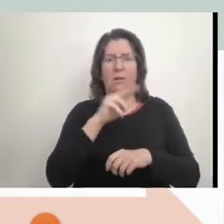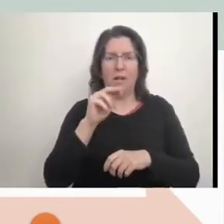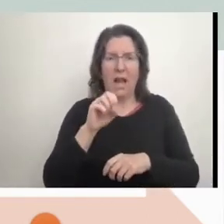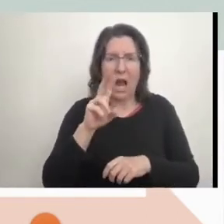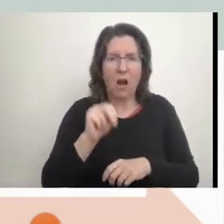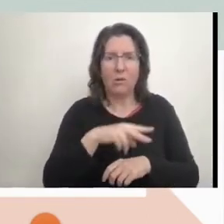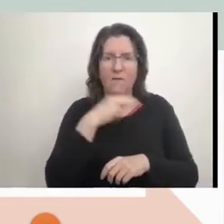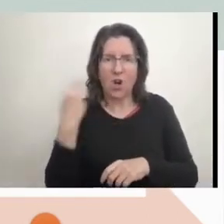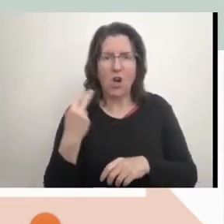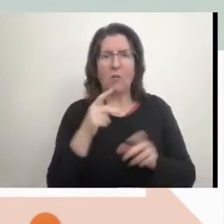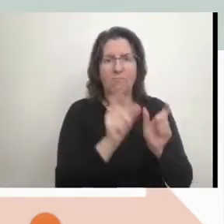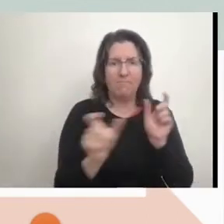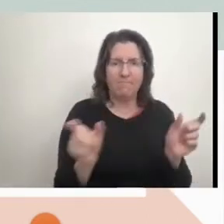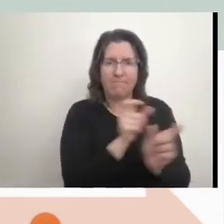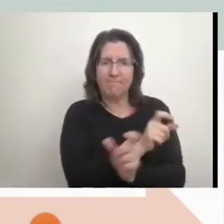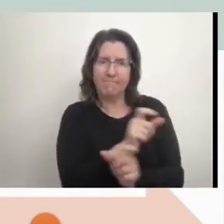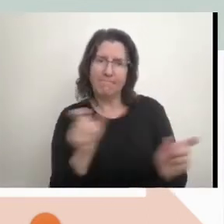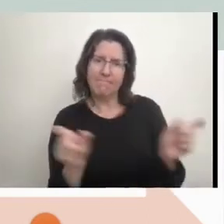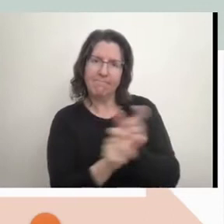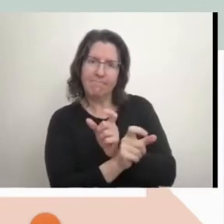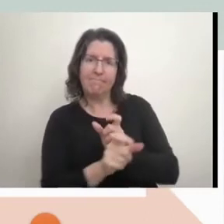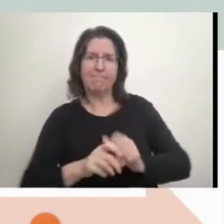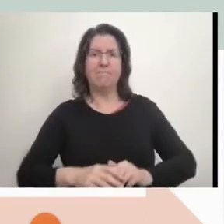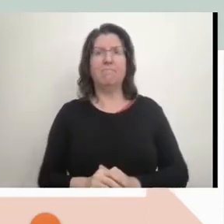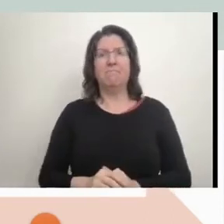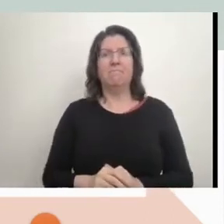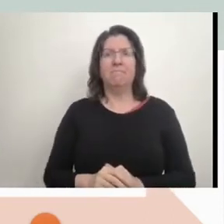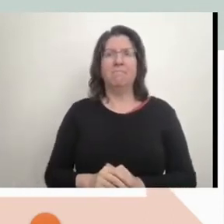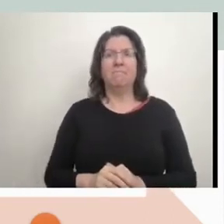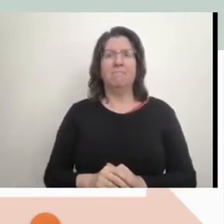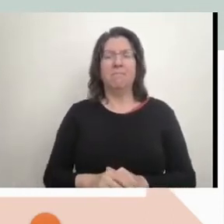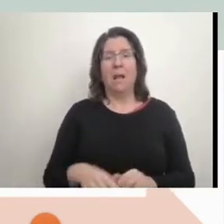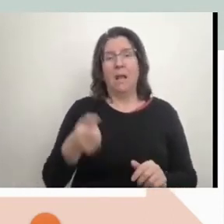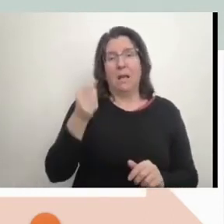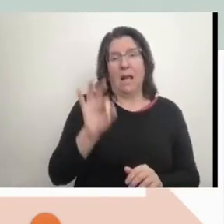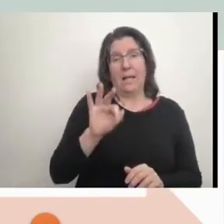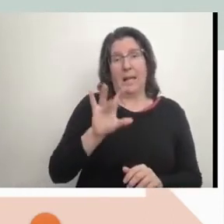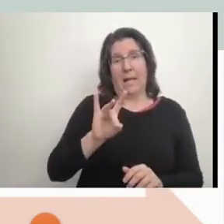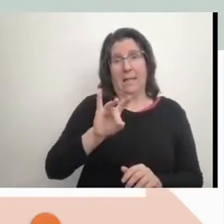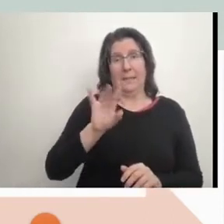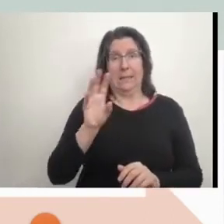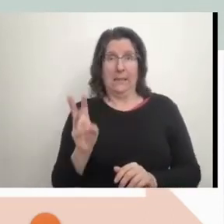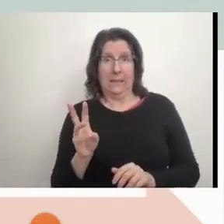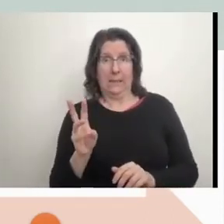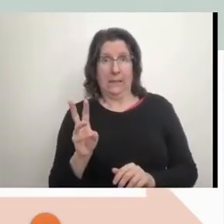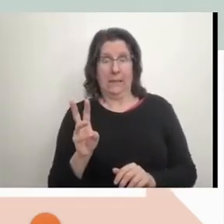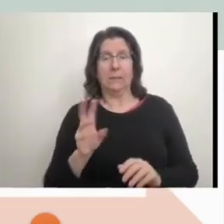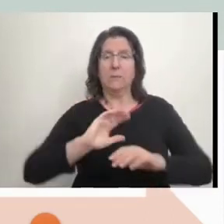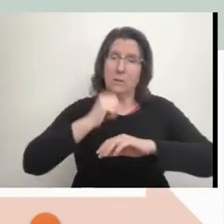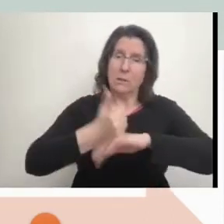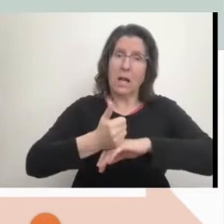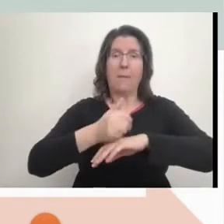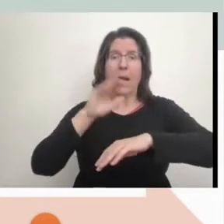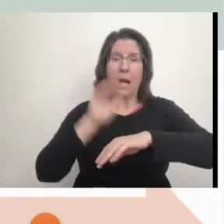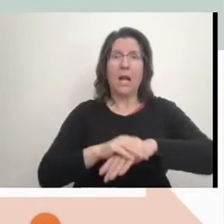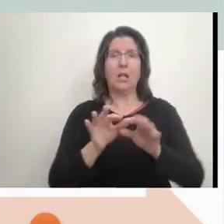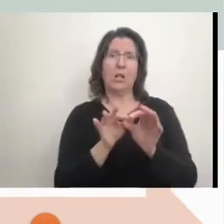Students would be given countless exercises on the function of verbs, nouns, etc.